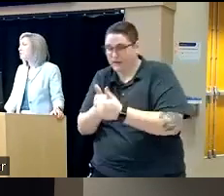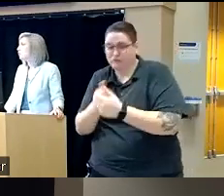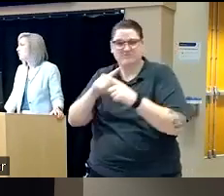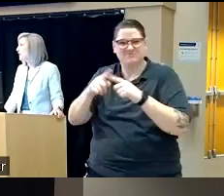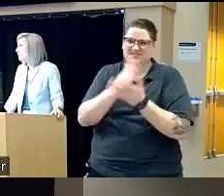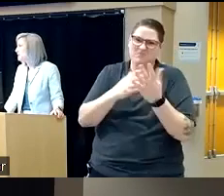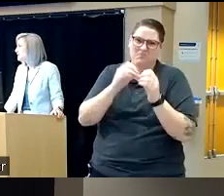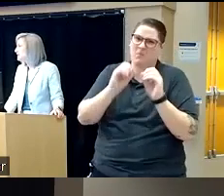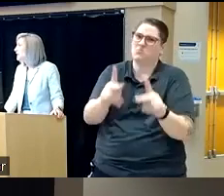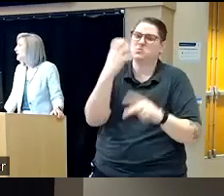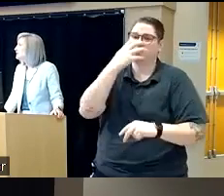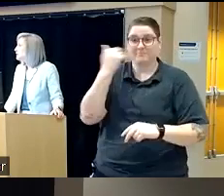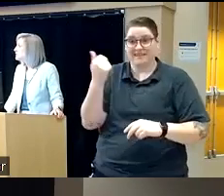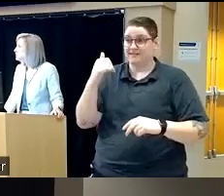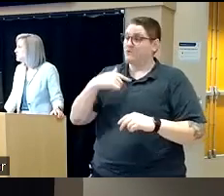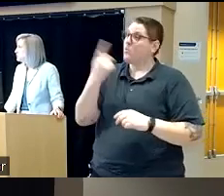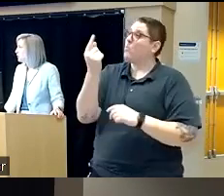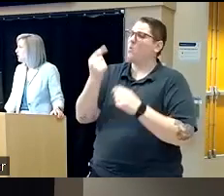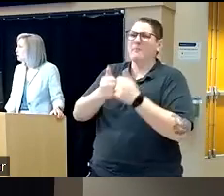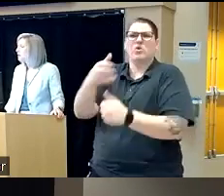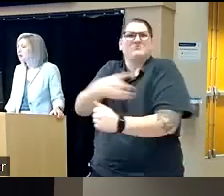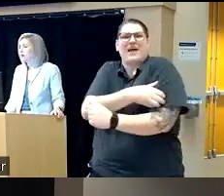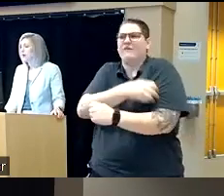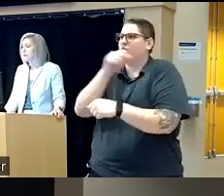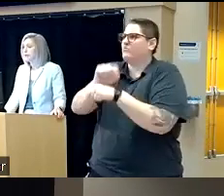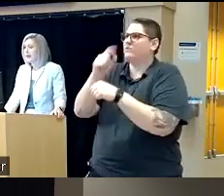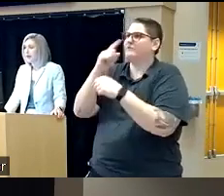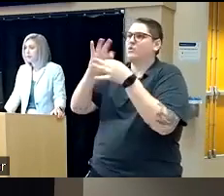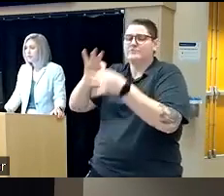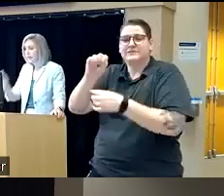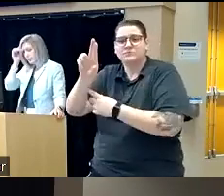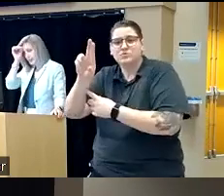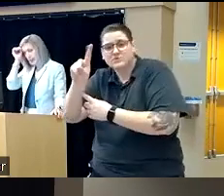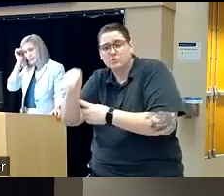influential work happens in a substance use disorder and mental health clinic